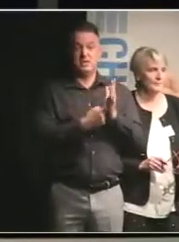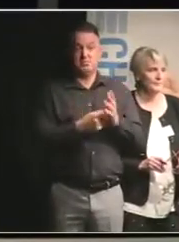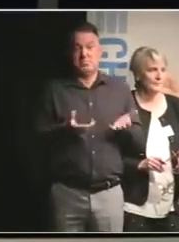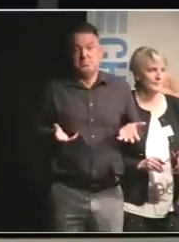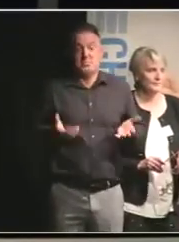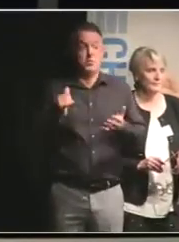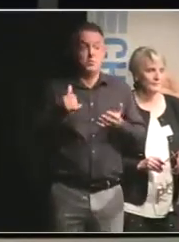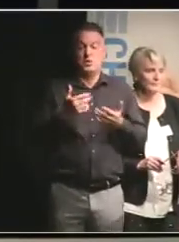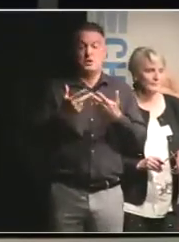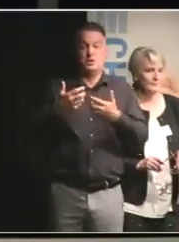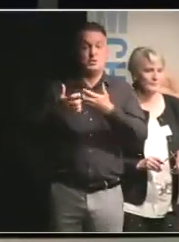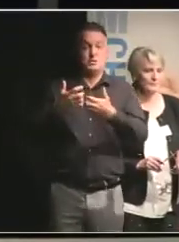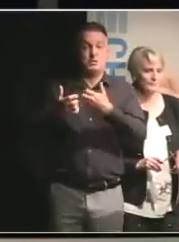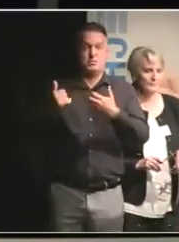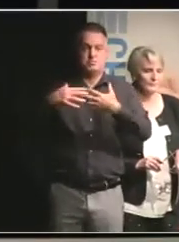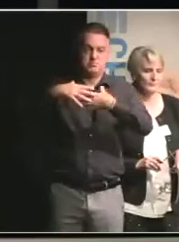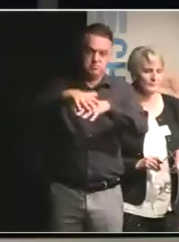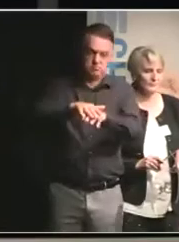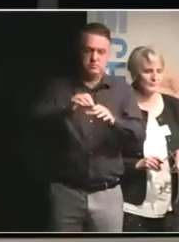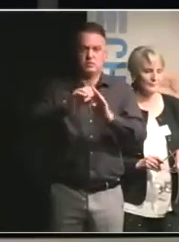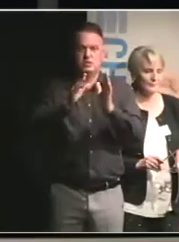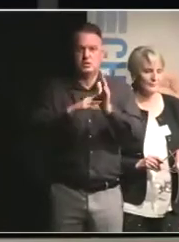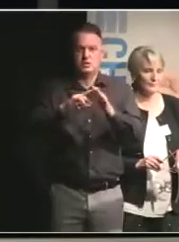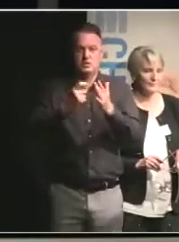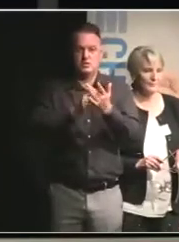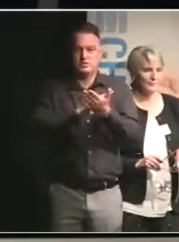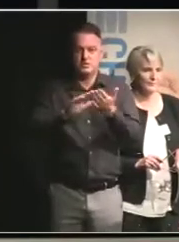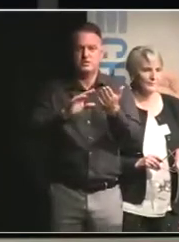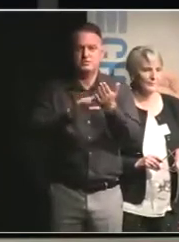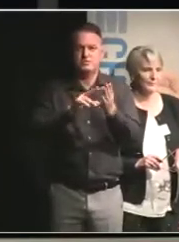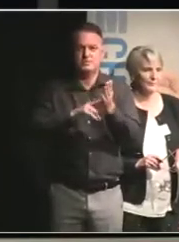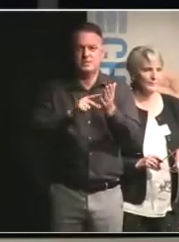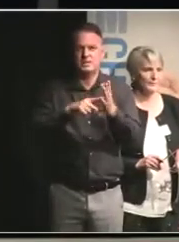university it's integrated into the freshman laboratory, those organic levers. The idea